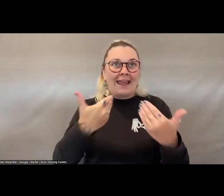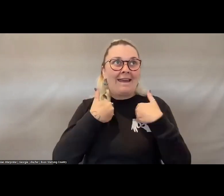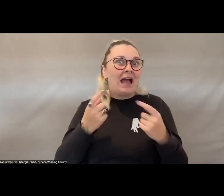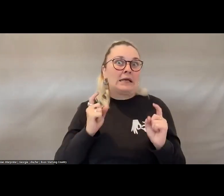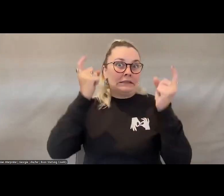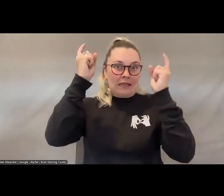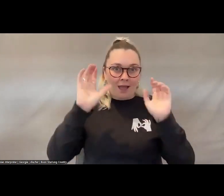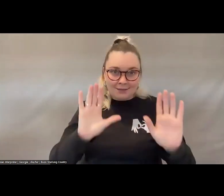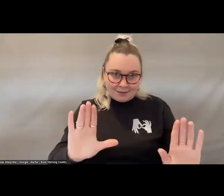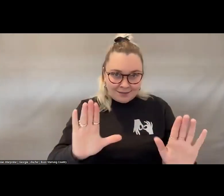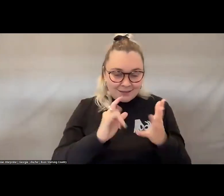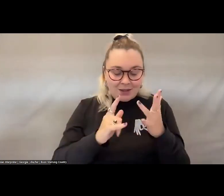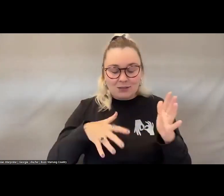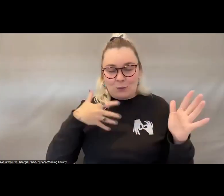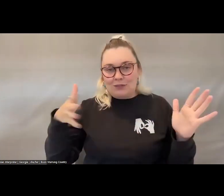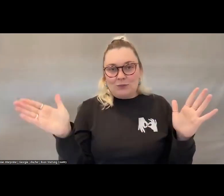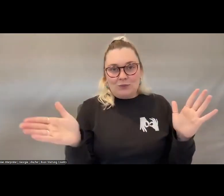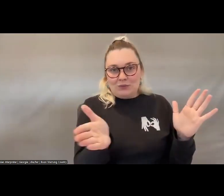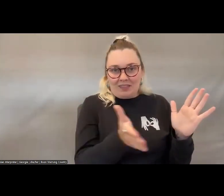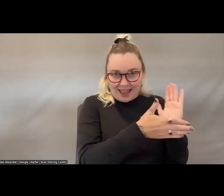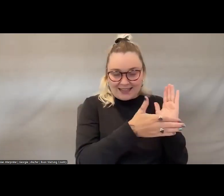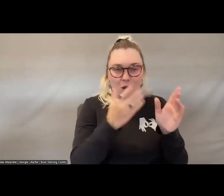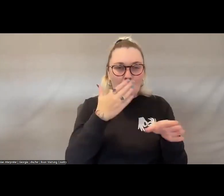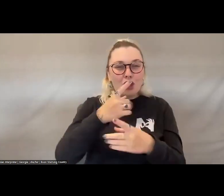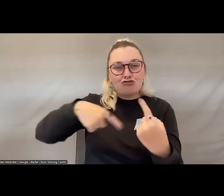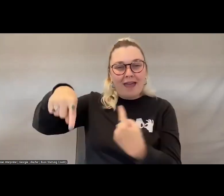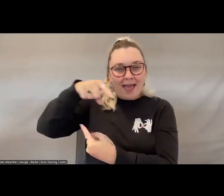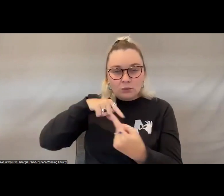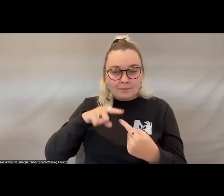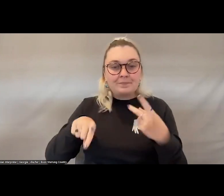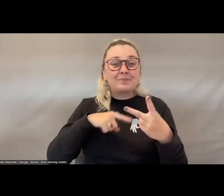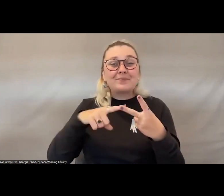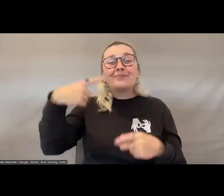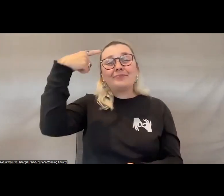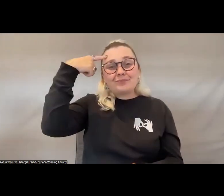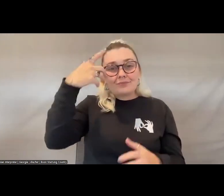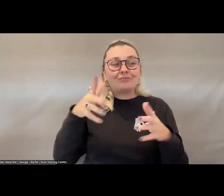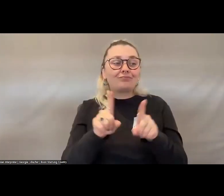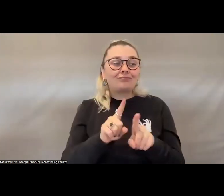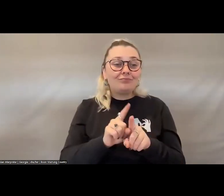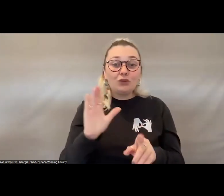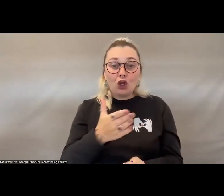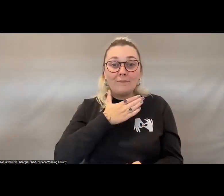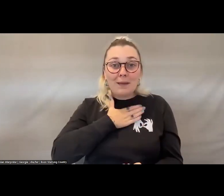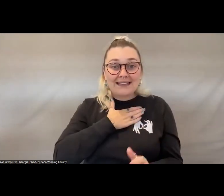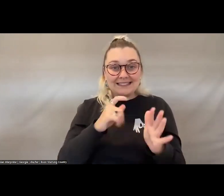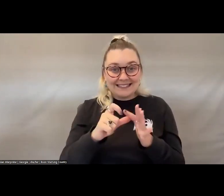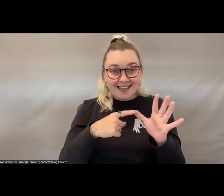so I was thinking how can I work around that. Thinking as much as all of my data, it is all